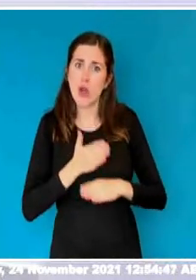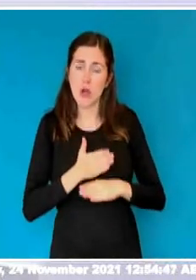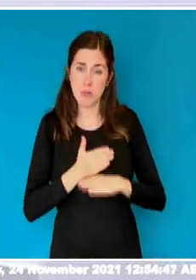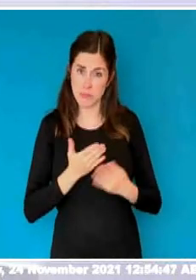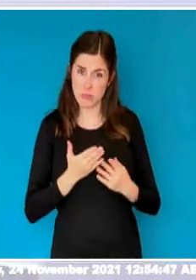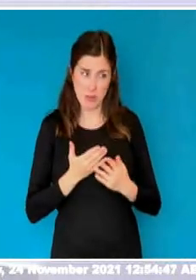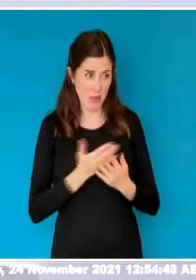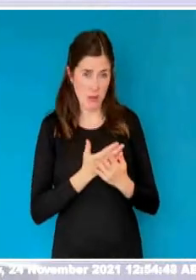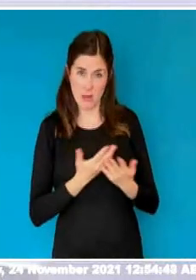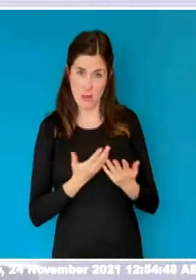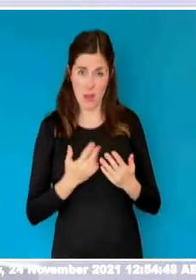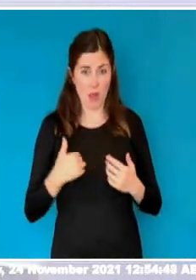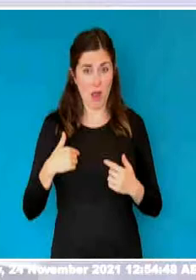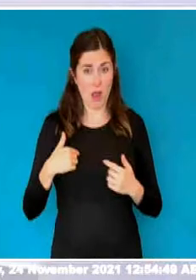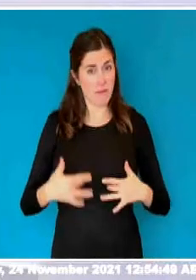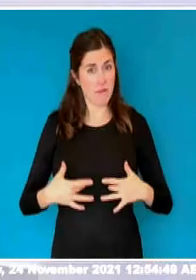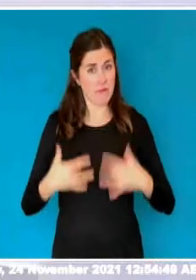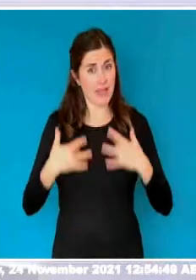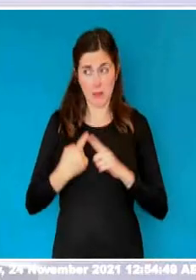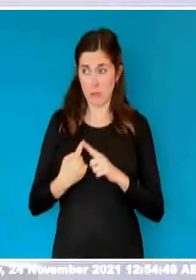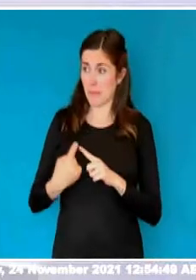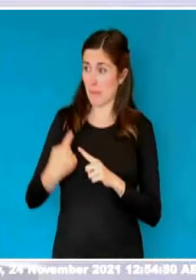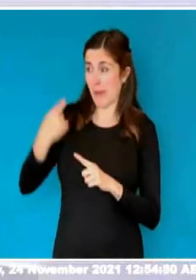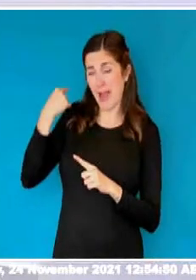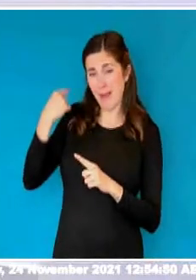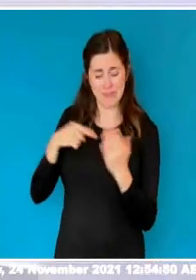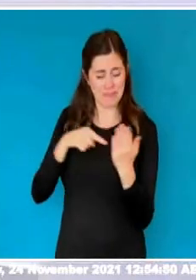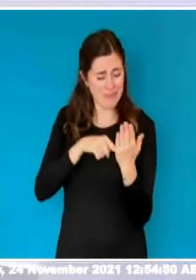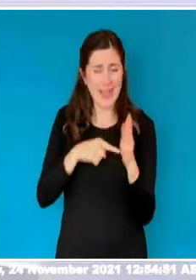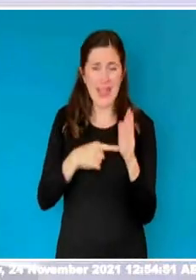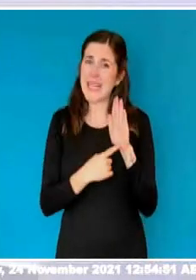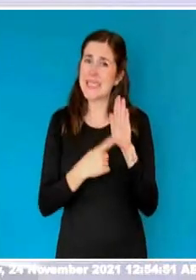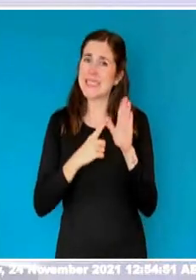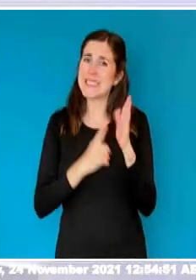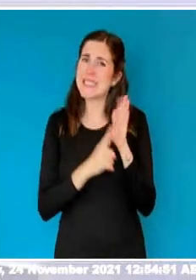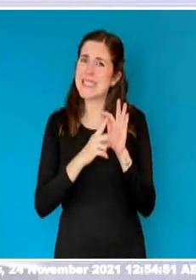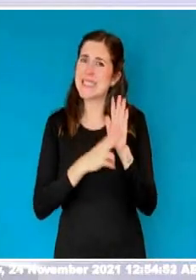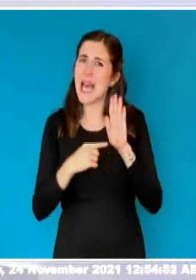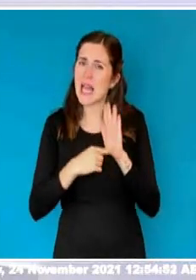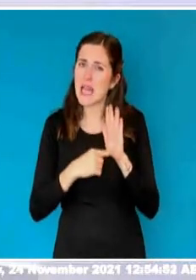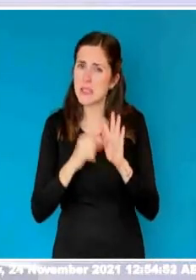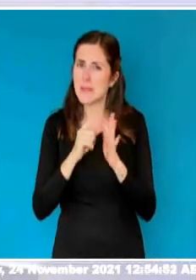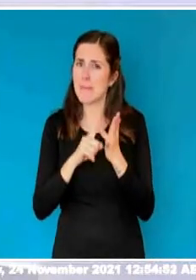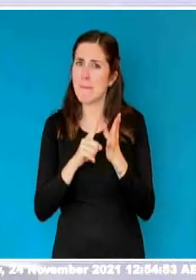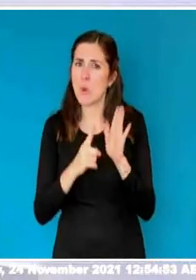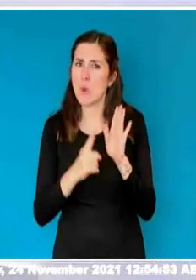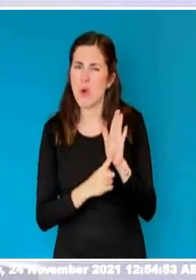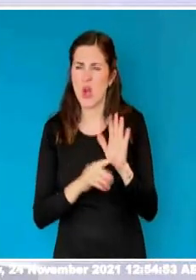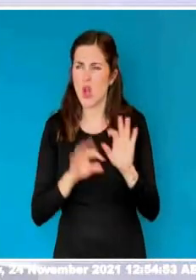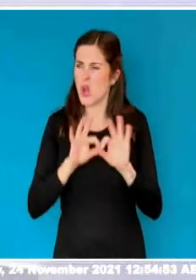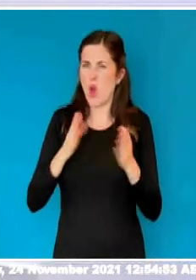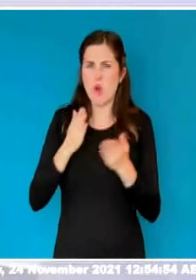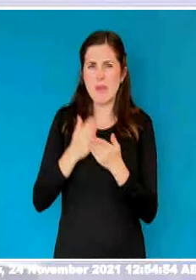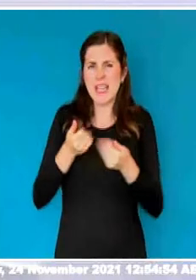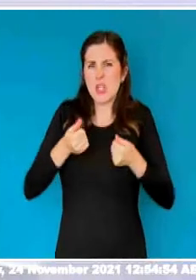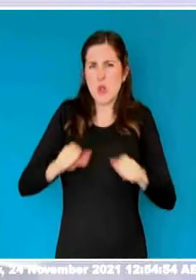My general experience is talent pools are not greatly accessed within the public service. People like to do a fresh recruitment.